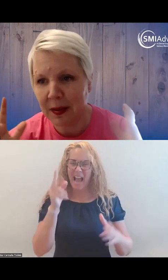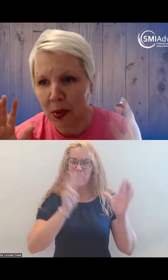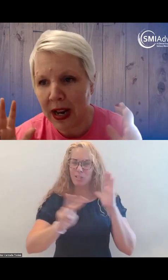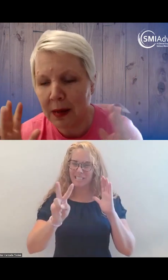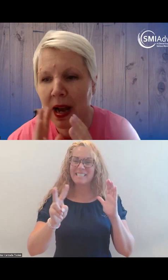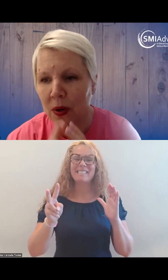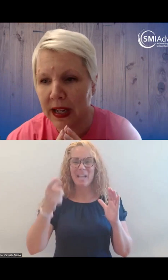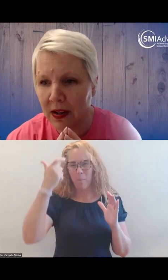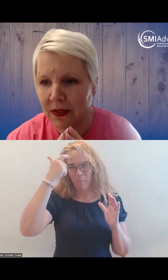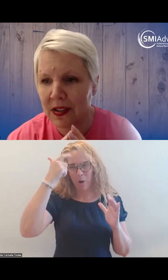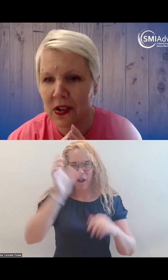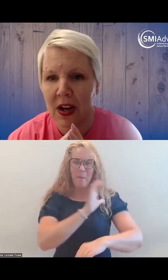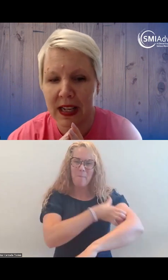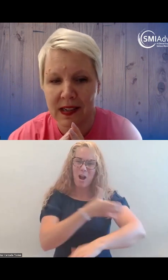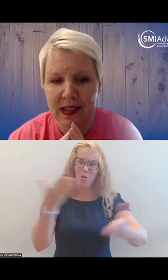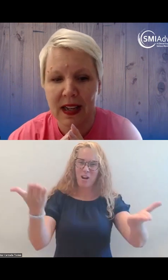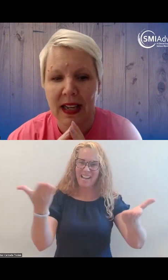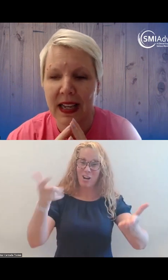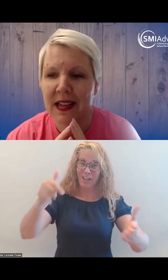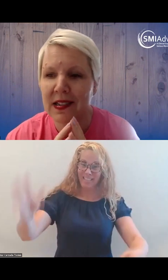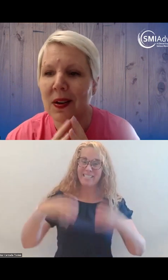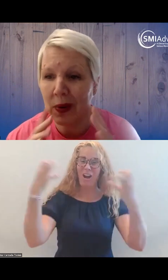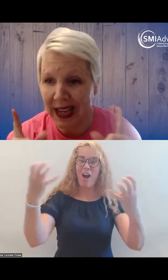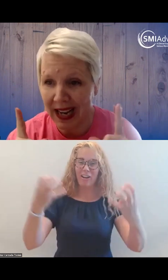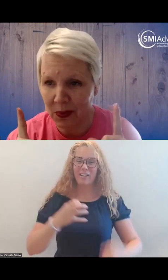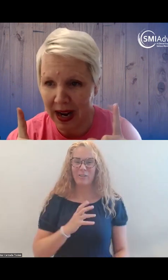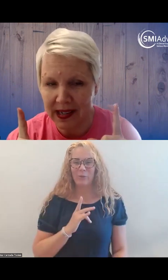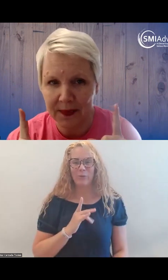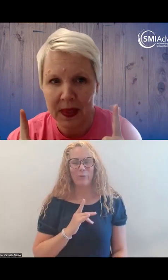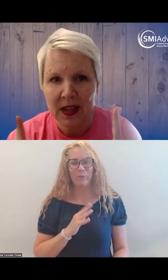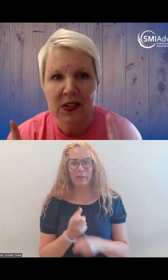THE BRAIN POWER HERE OF THIS AUDIENCE IS: WE GOT IT RIGHT.